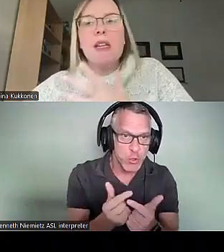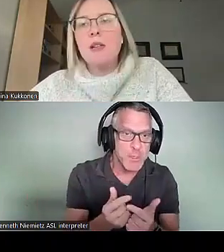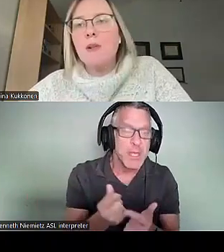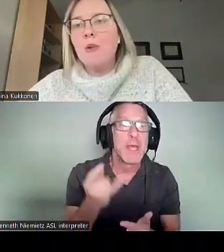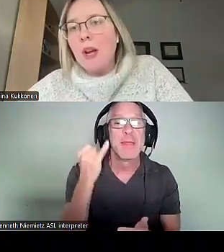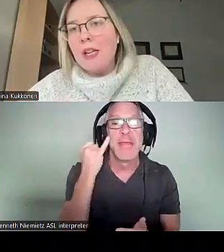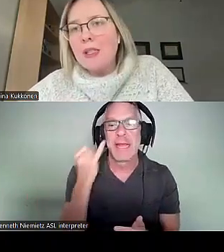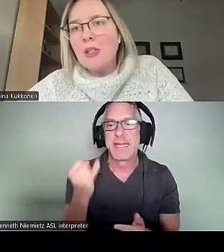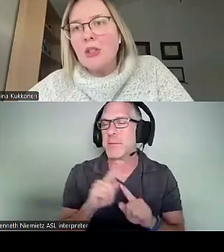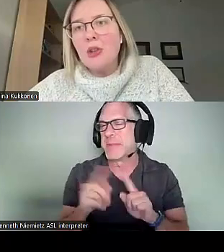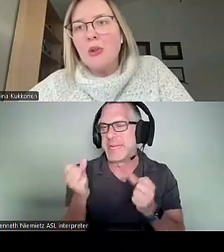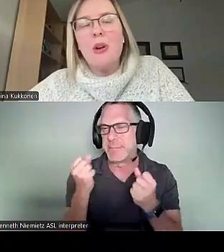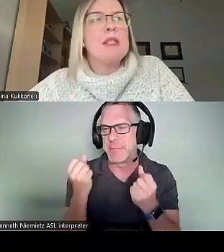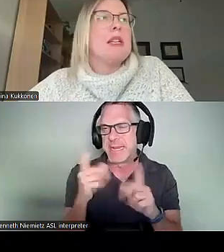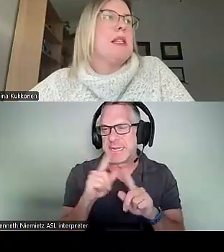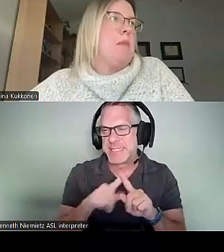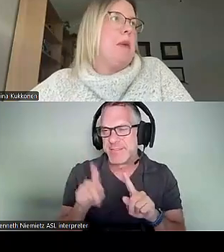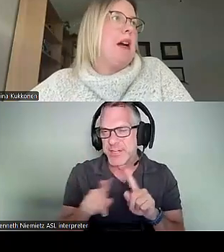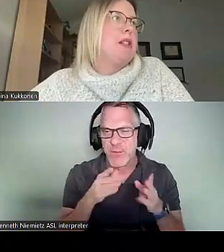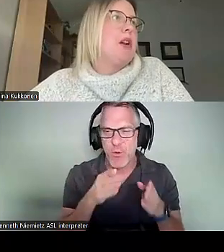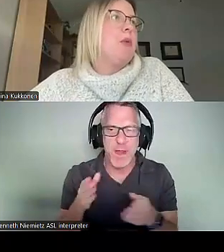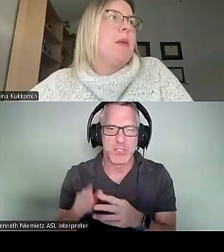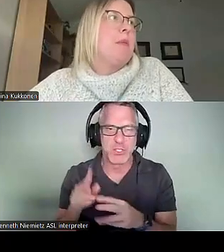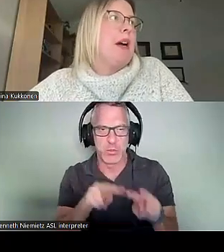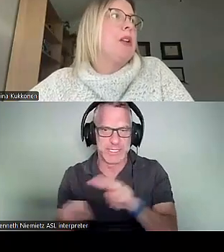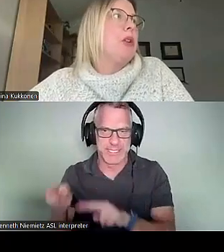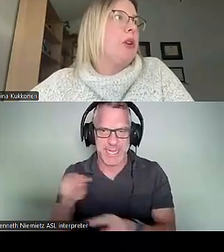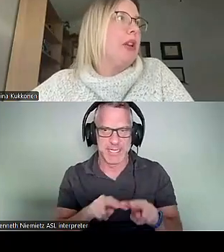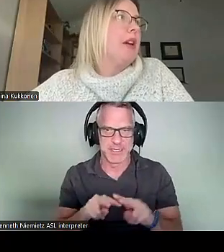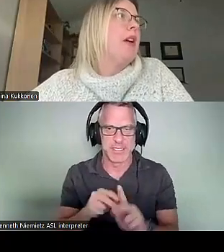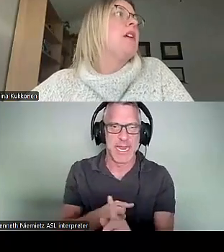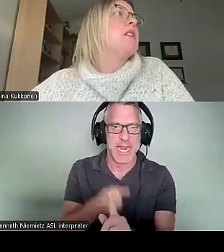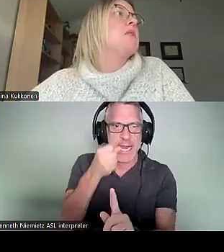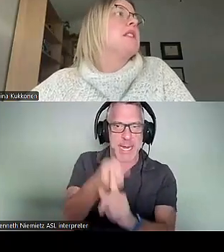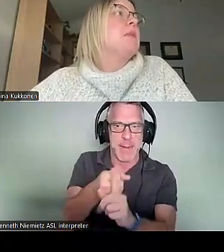many different ways to assess impact, and what impact can look like. So these can